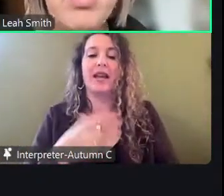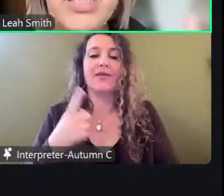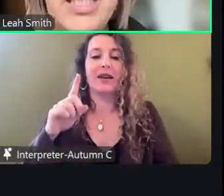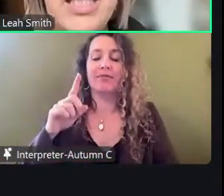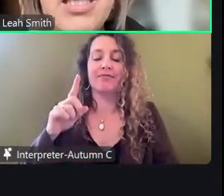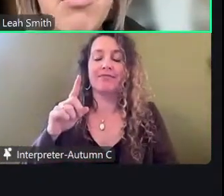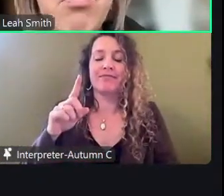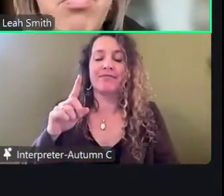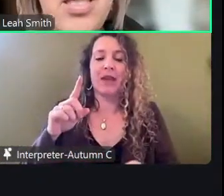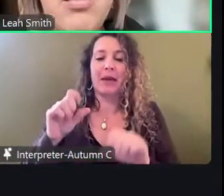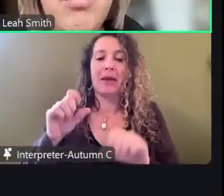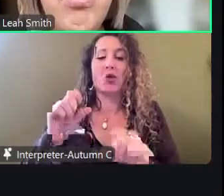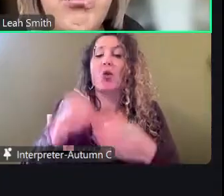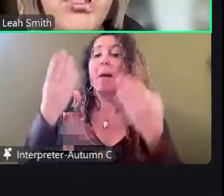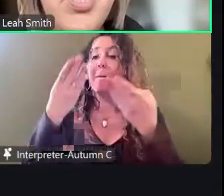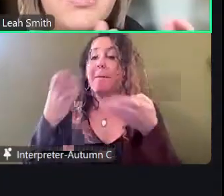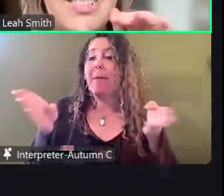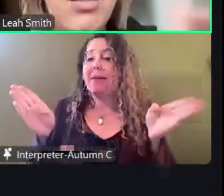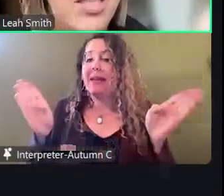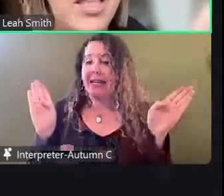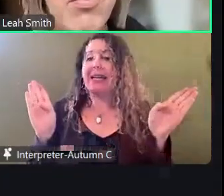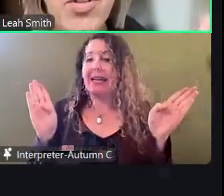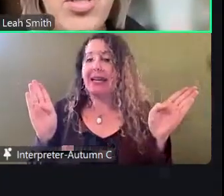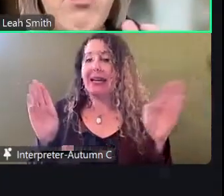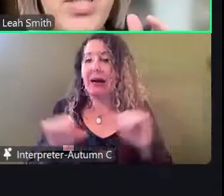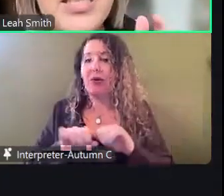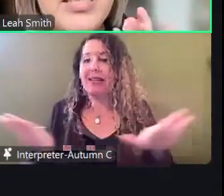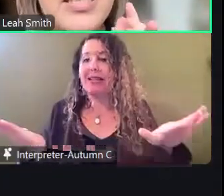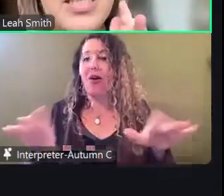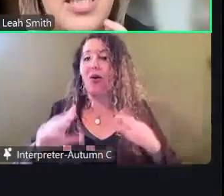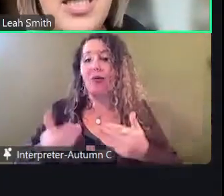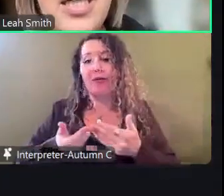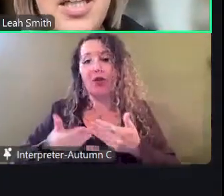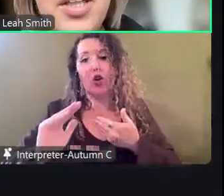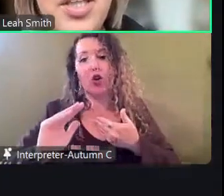publicly put these out any further past the